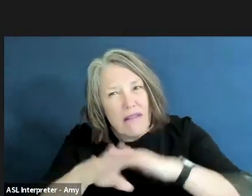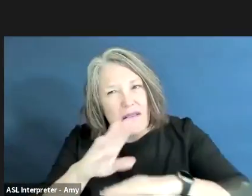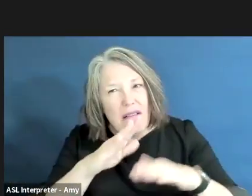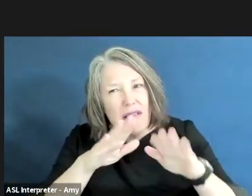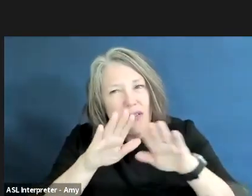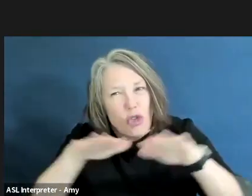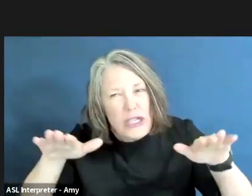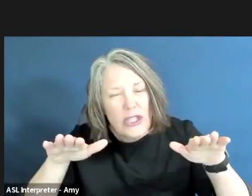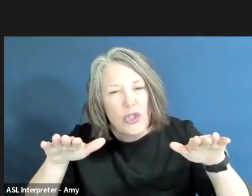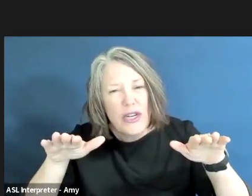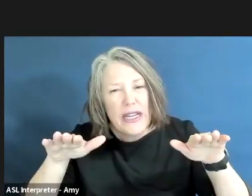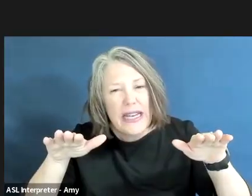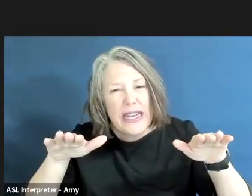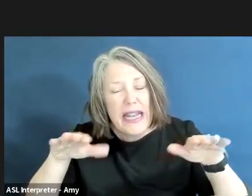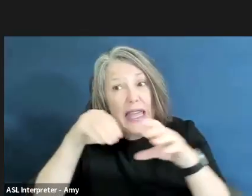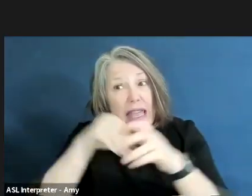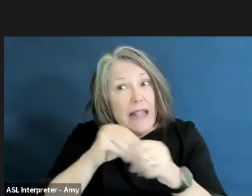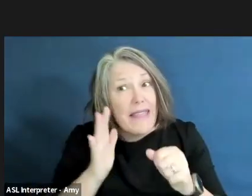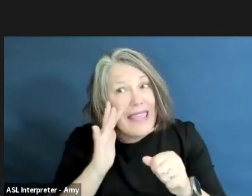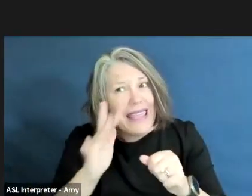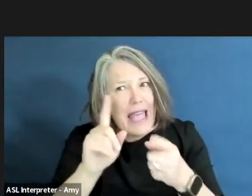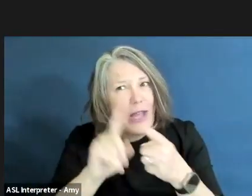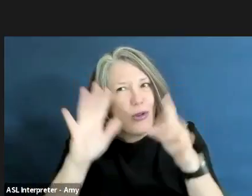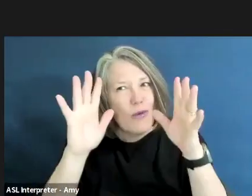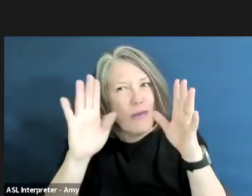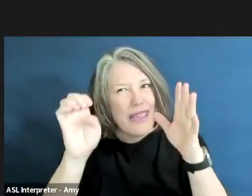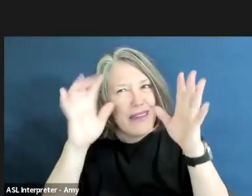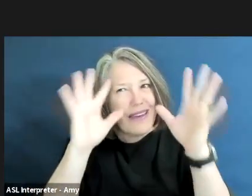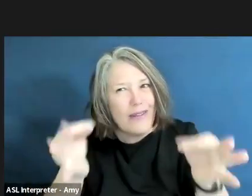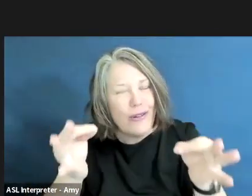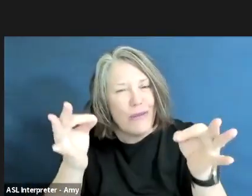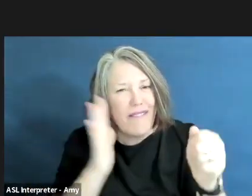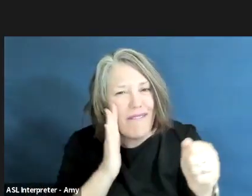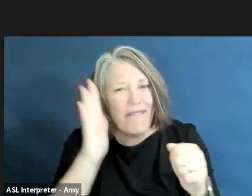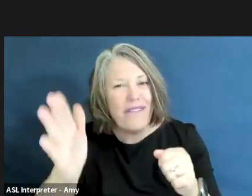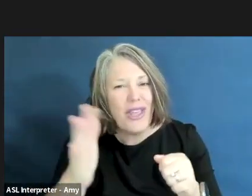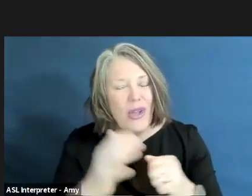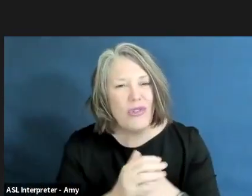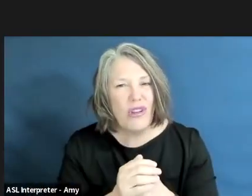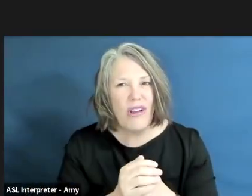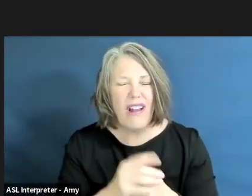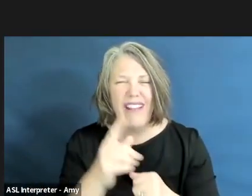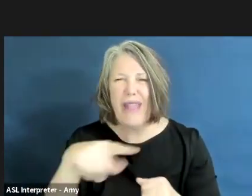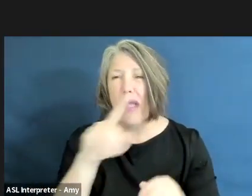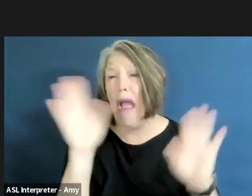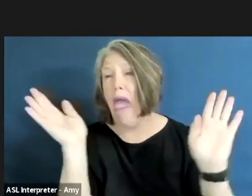the yet to be determined future, They were brushed off. Oh, don't worry about it.